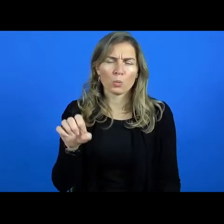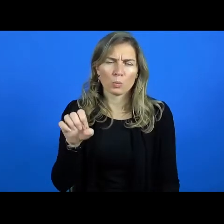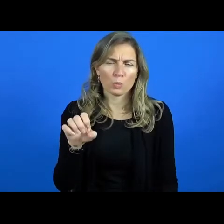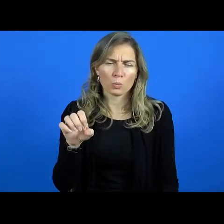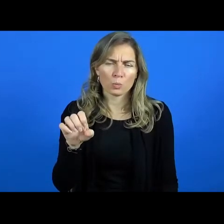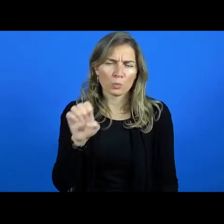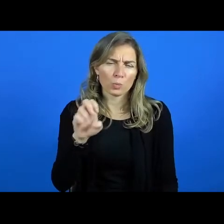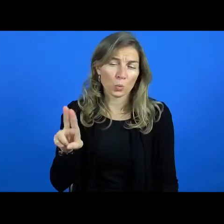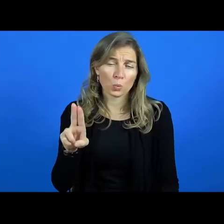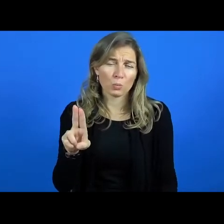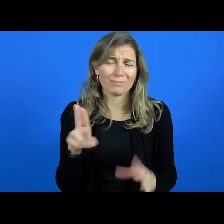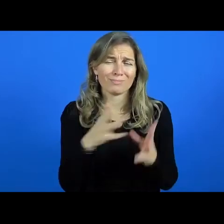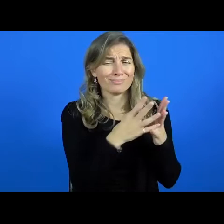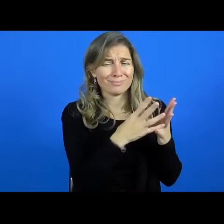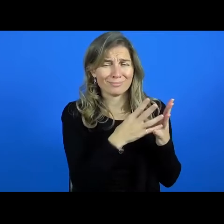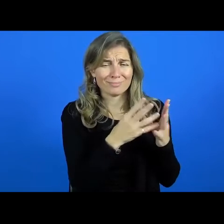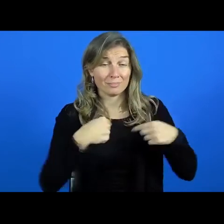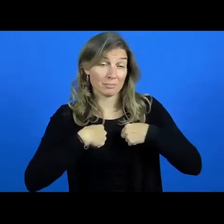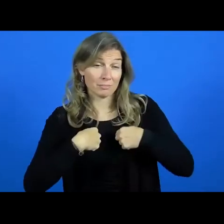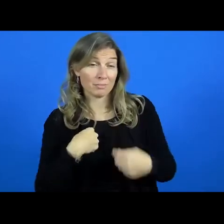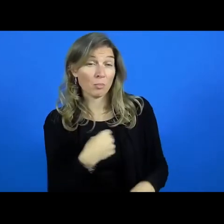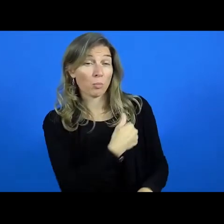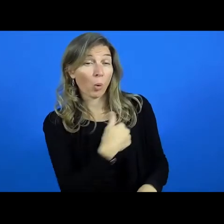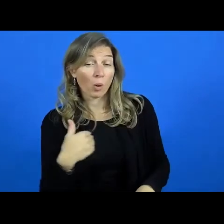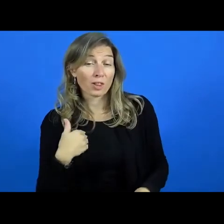from people who took part in the competitions for European post